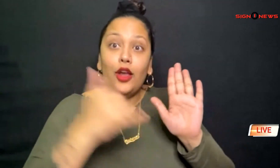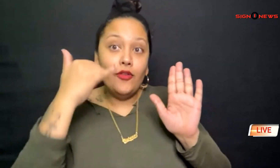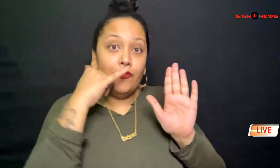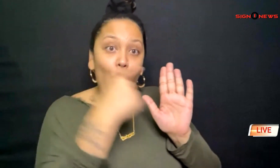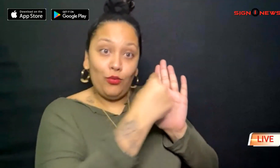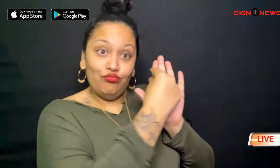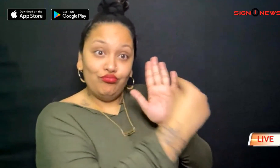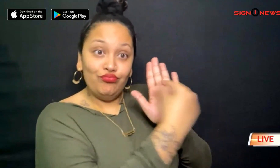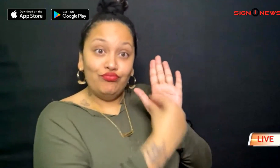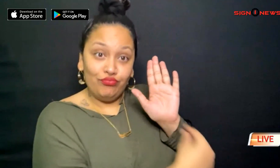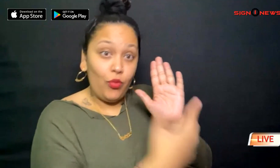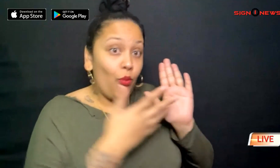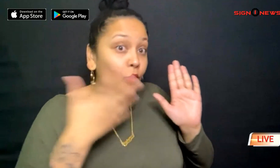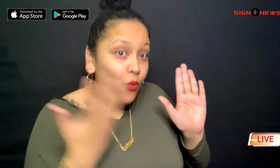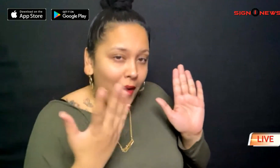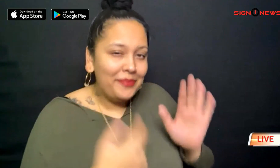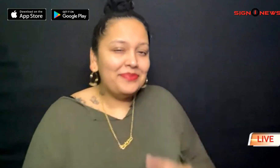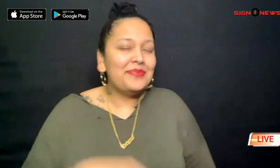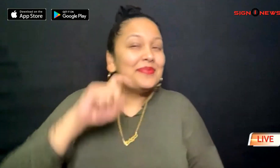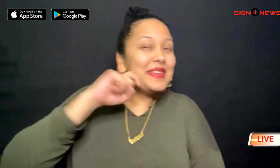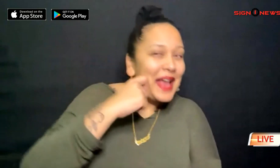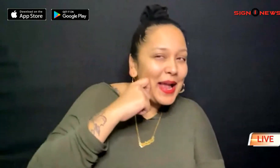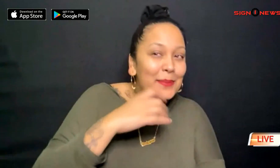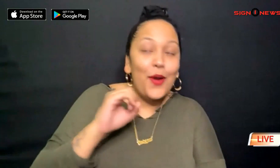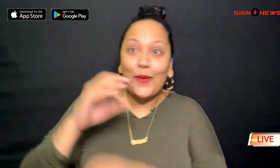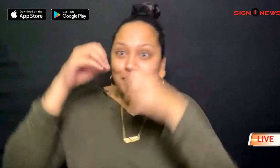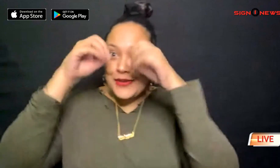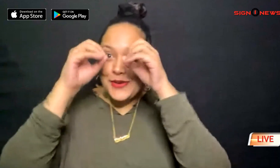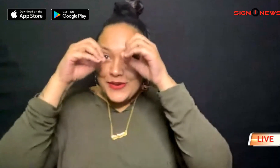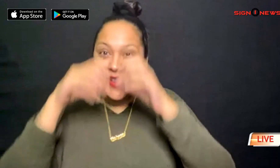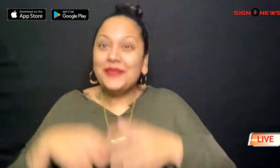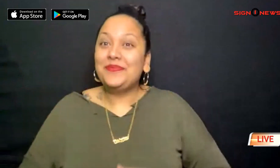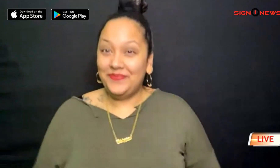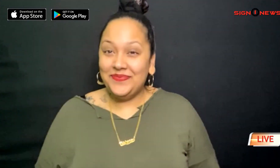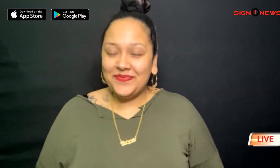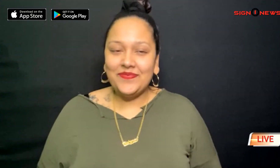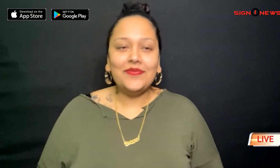download the Sign1News app by heading to the app store or Google play store on your smart